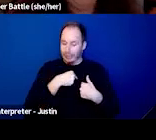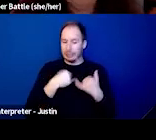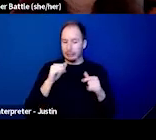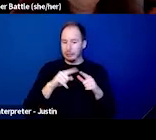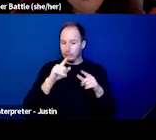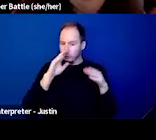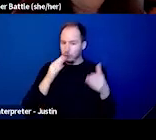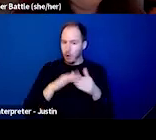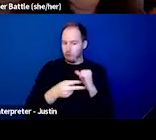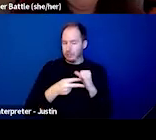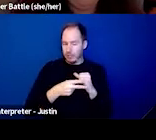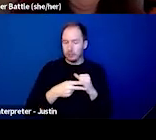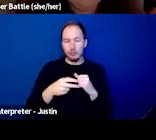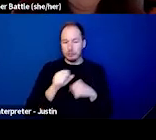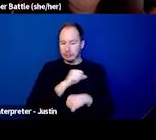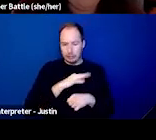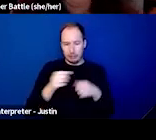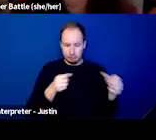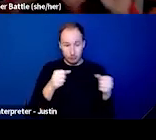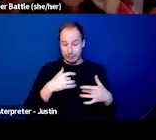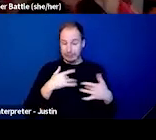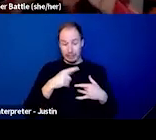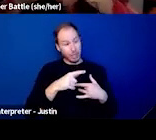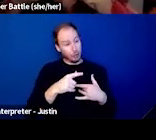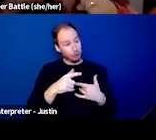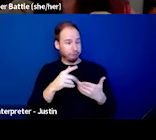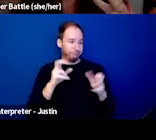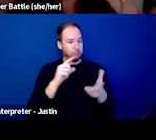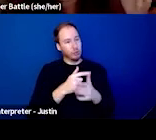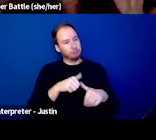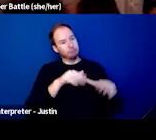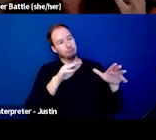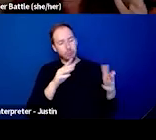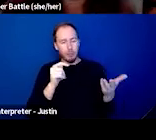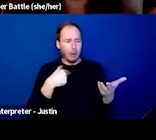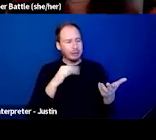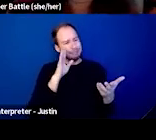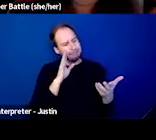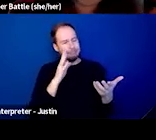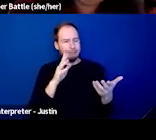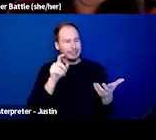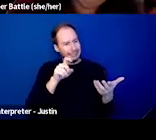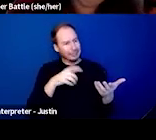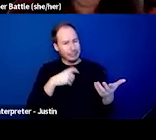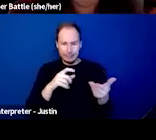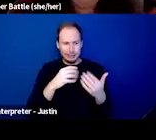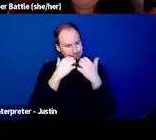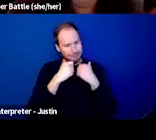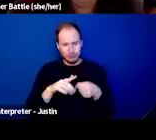So we're excited for them to go have other opportunities, but we are like over here crying, cause we're like, "No, we need to have those seats filled."